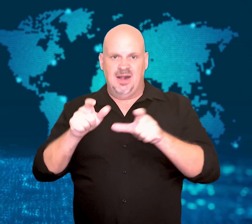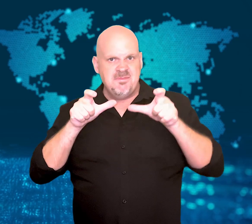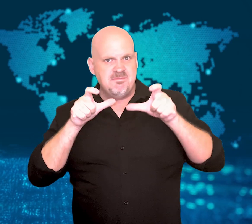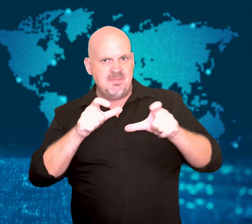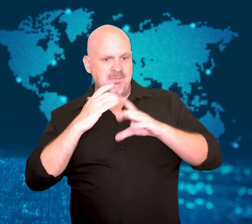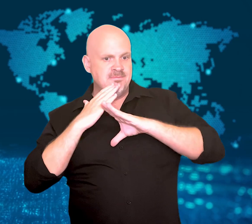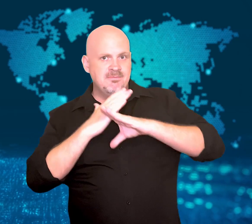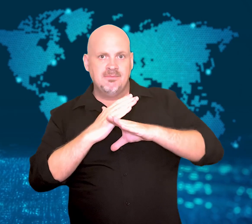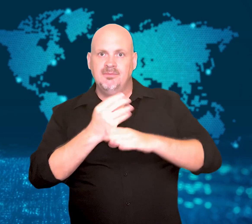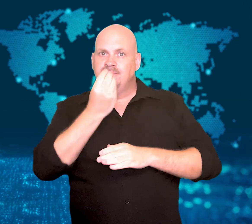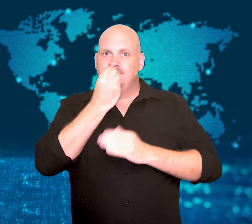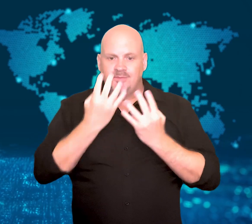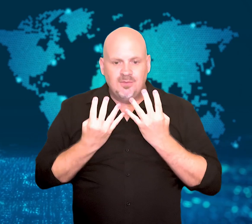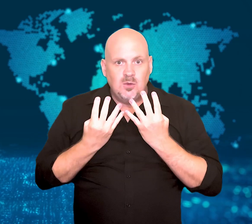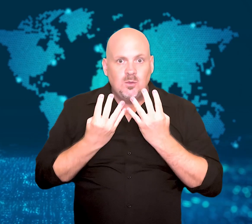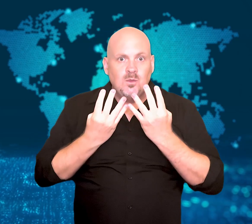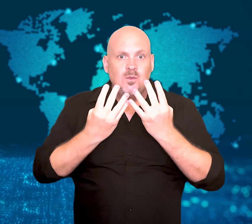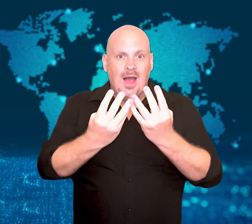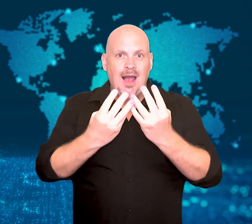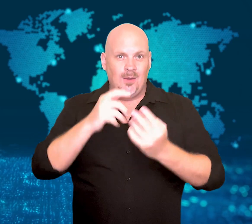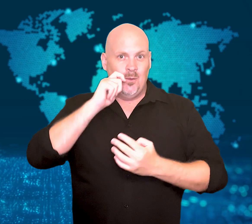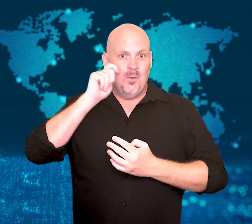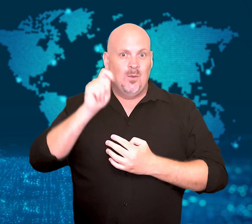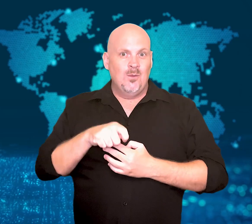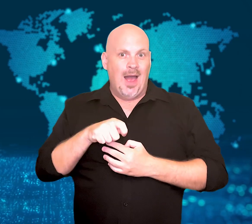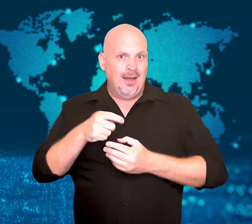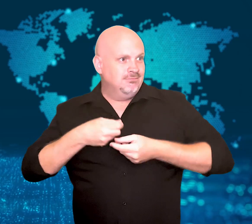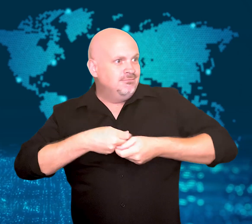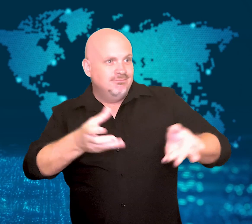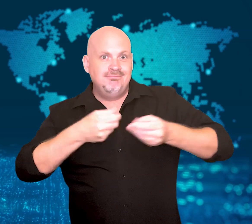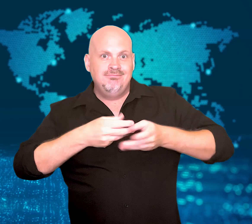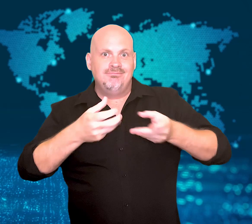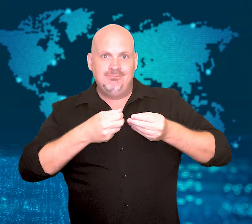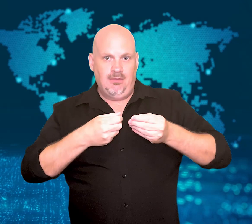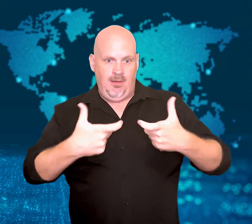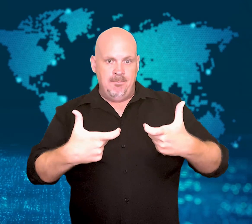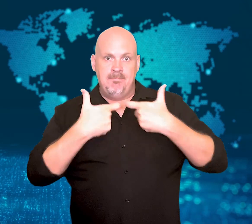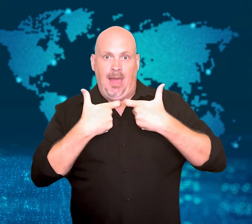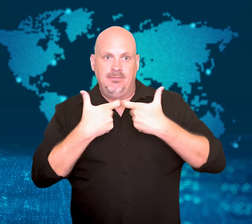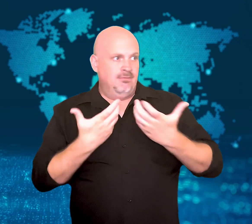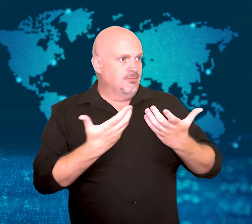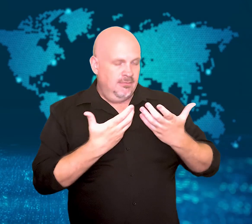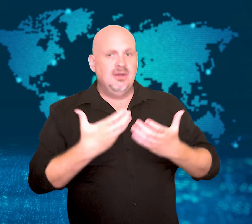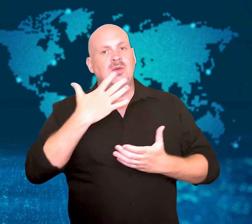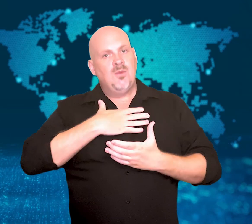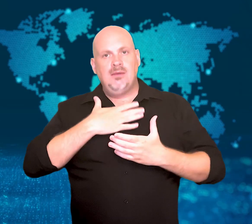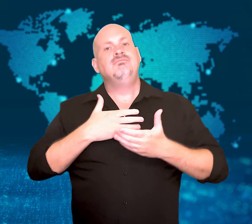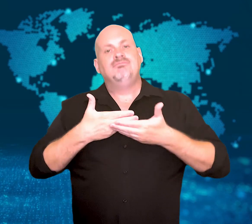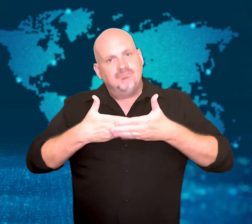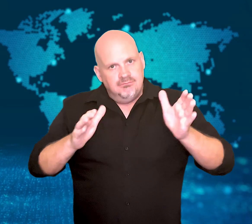release of prisoners of war, and release of blockades that